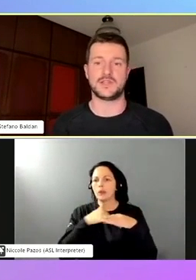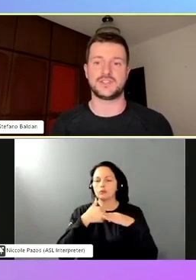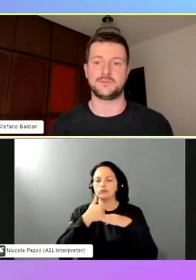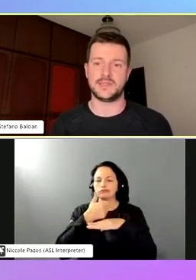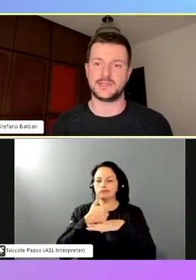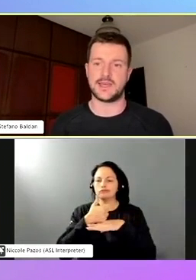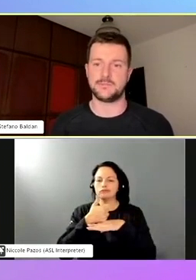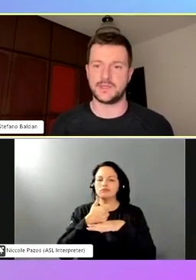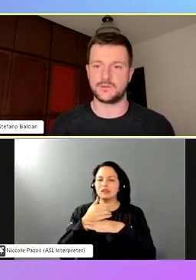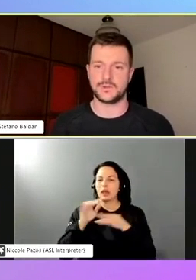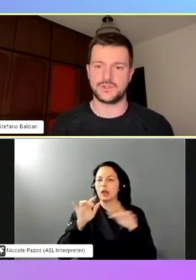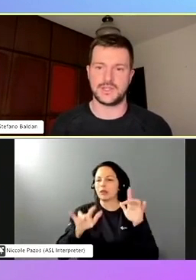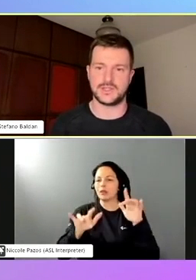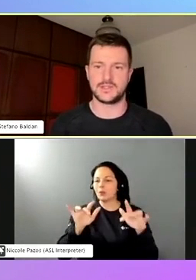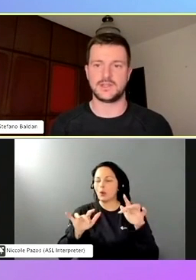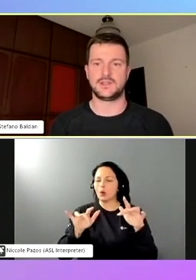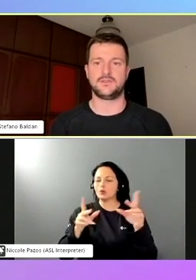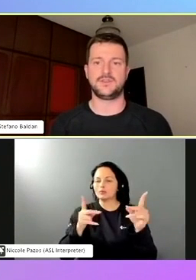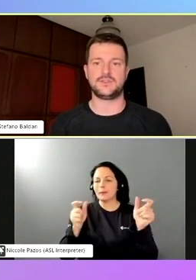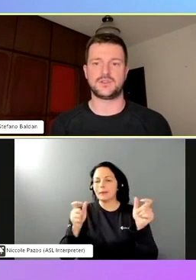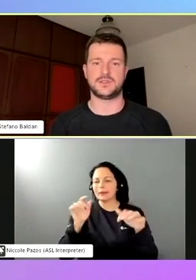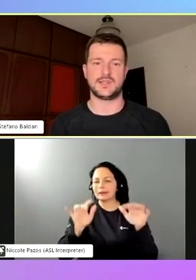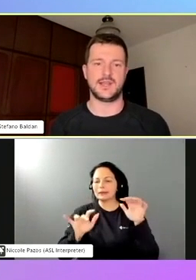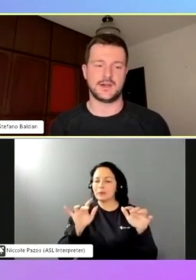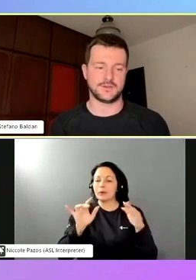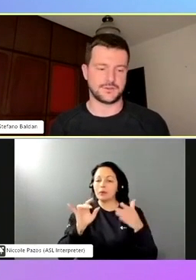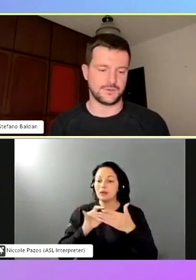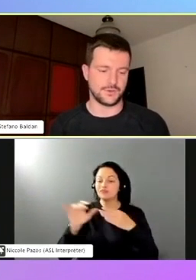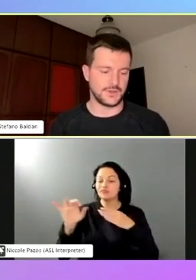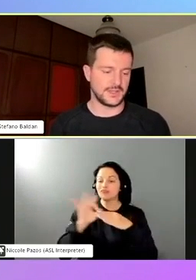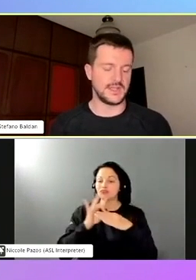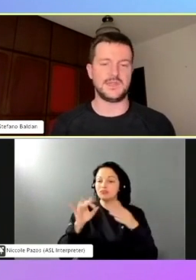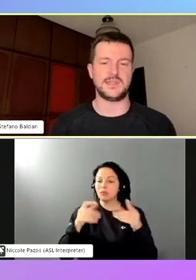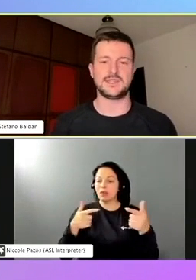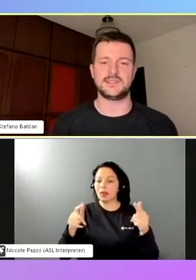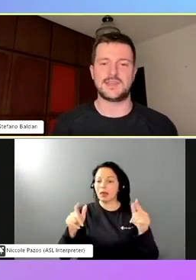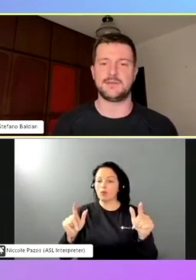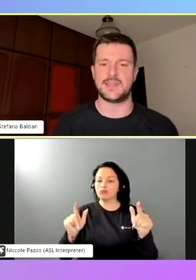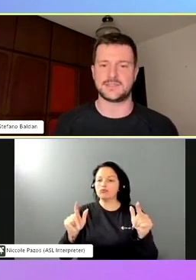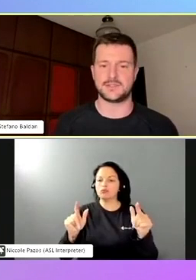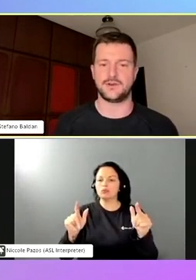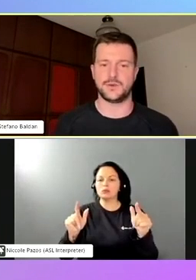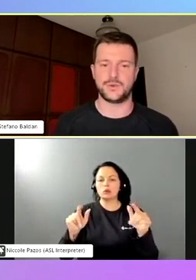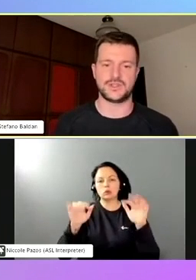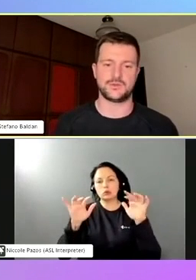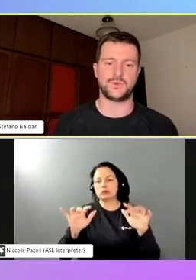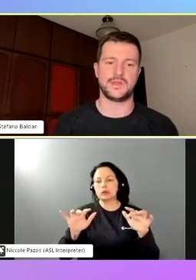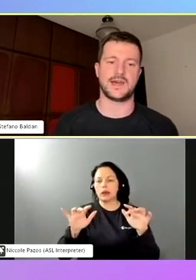to navigate these complex web pages, we take advantage of the hierarchical information that's